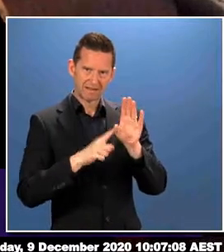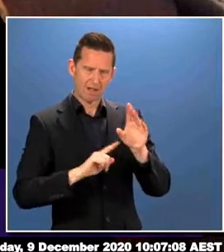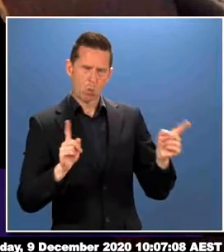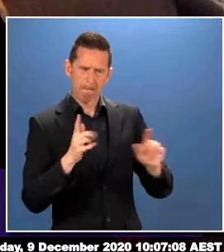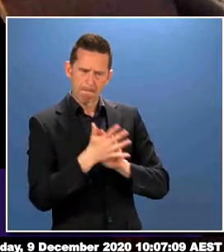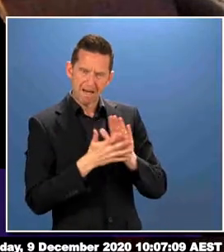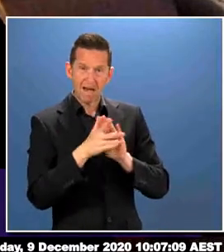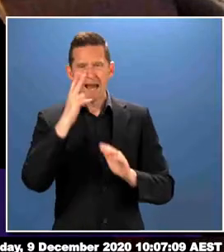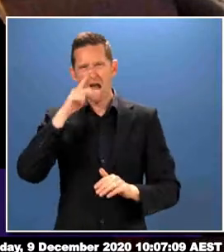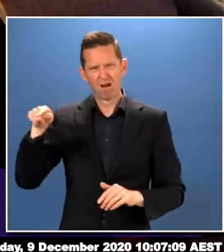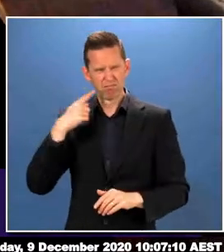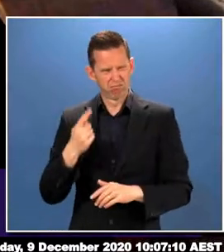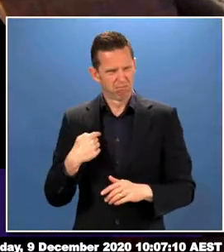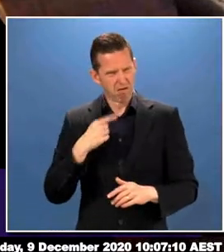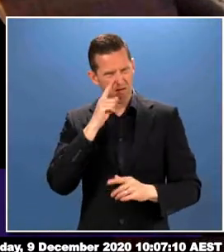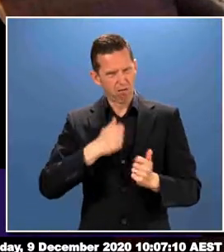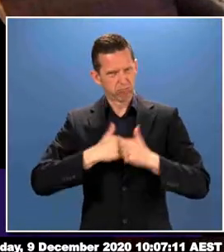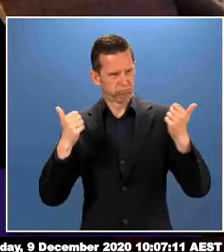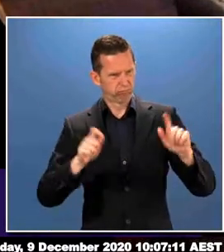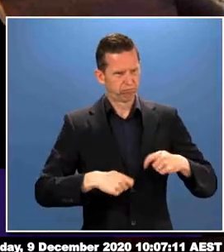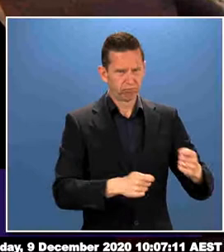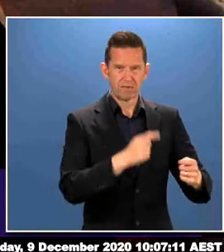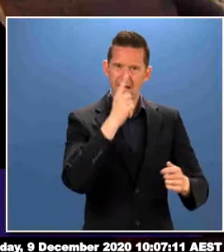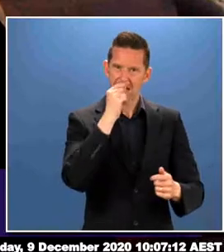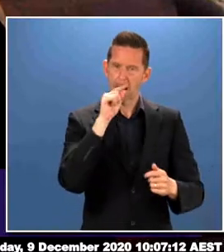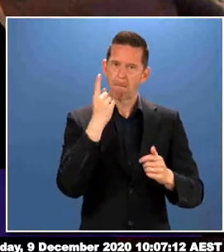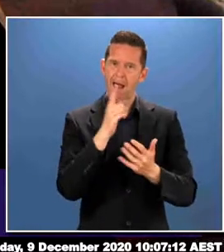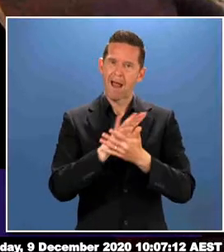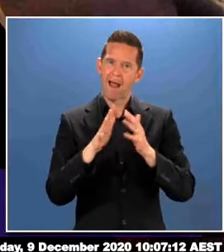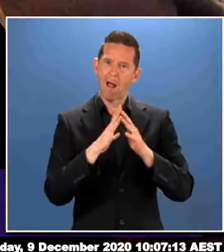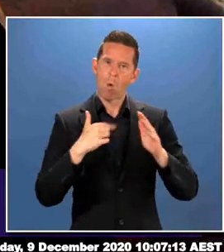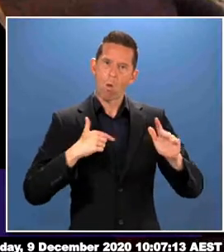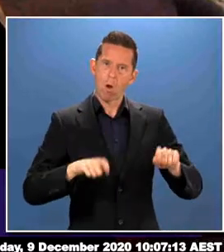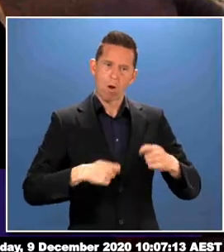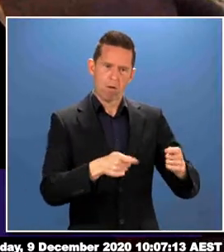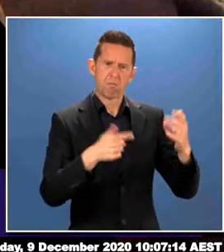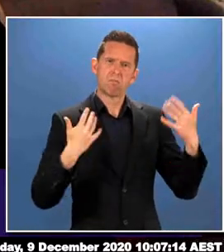that they could be really great contributors to important work if they